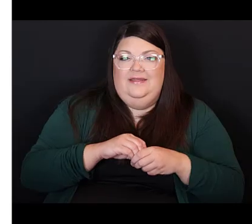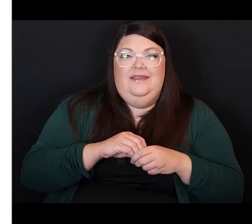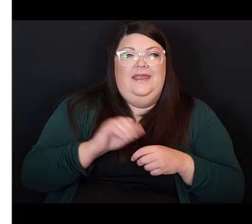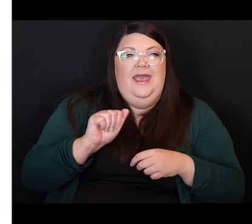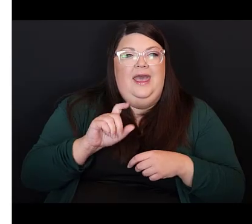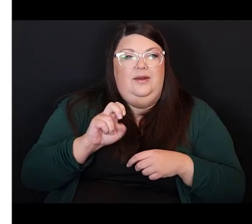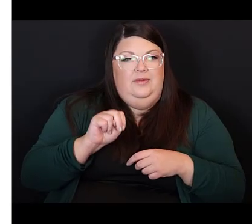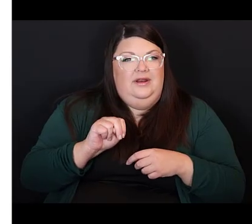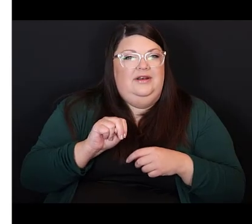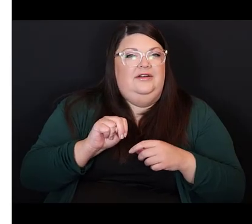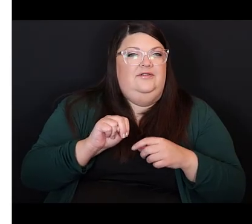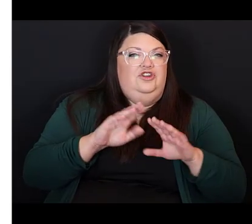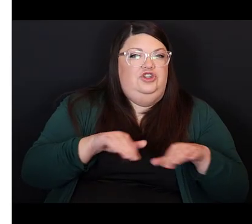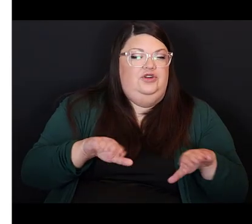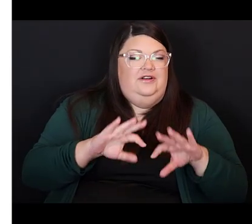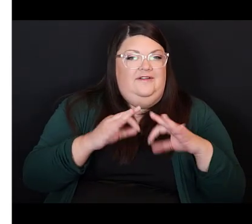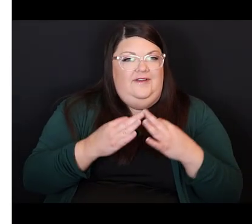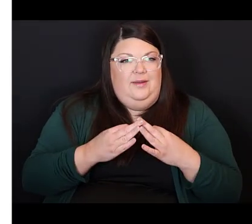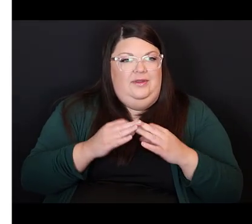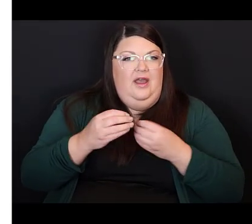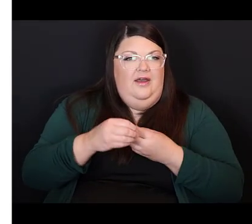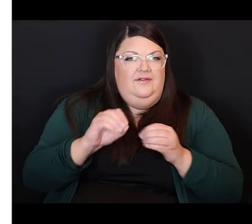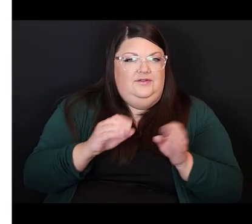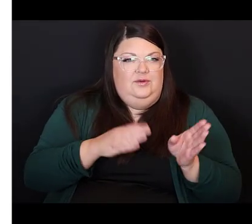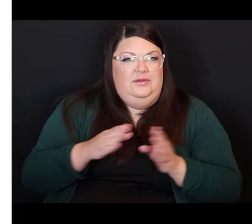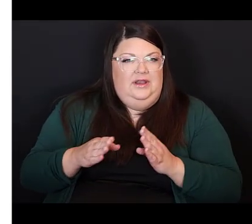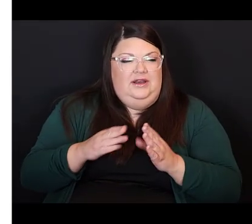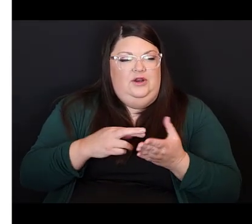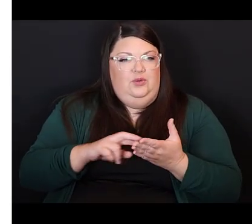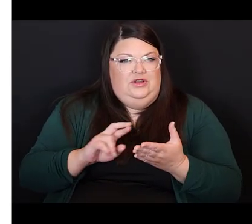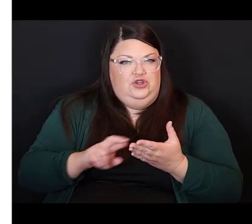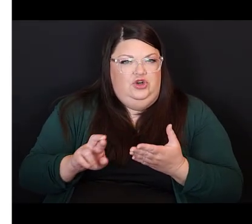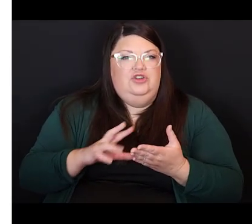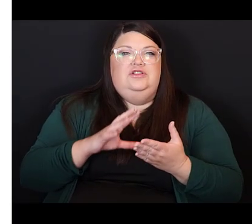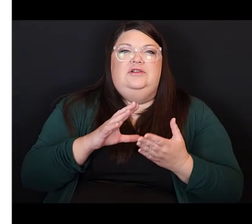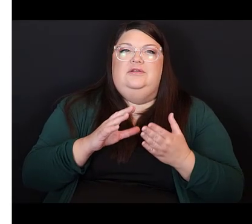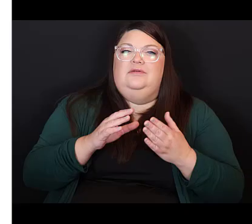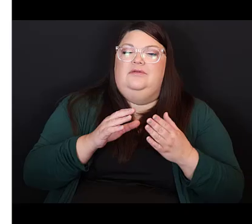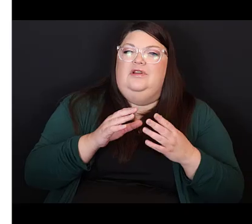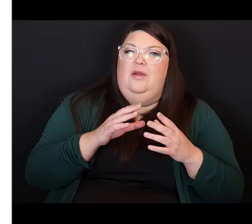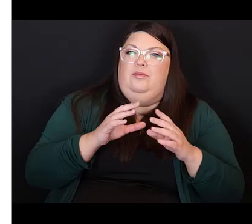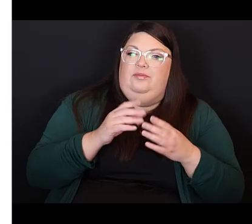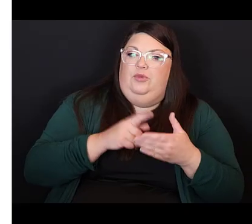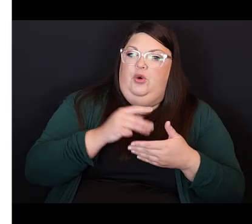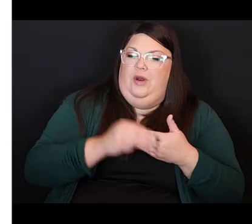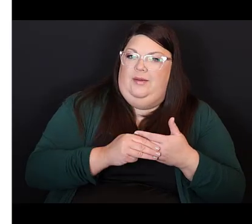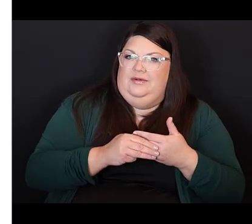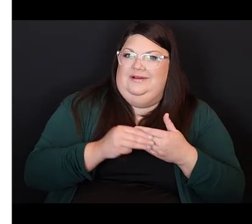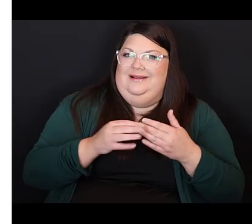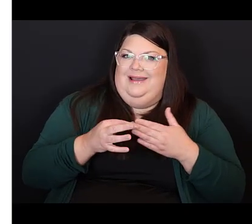and Families Office of Planning, Research, and Evaluation Program Managers Guide to Evaluation.